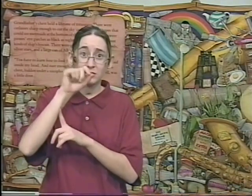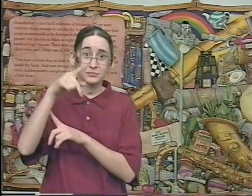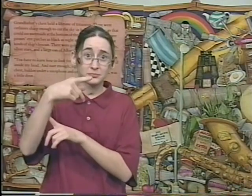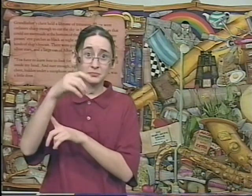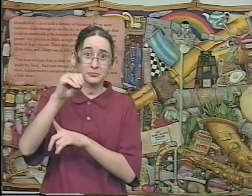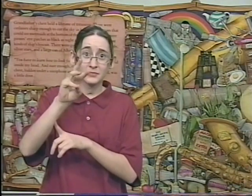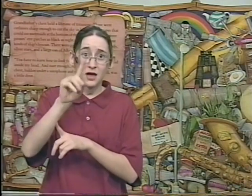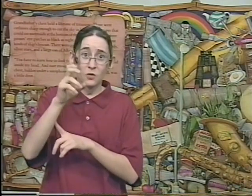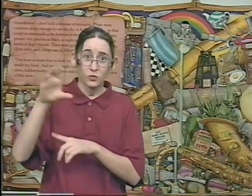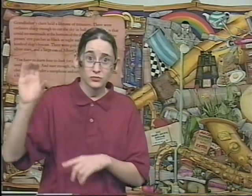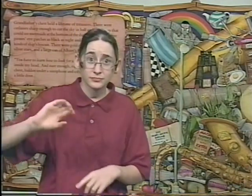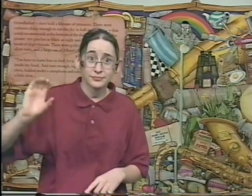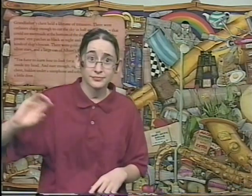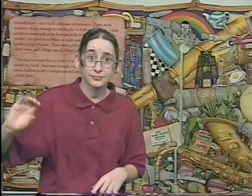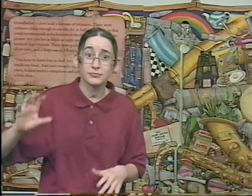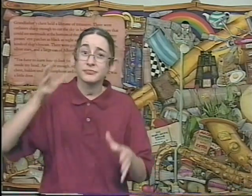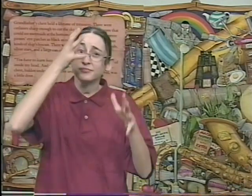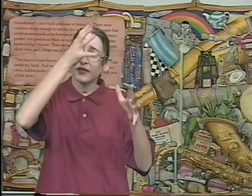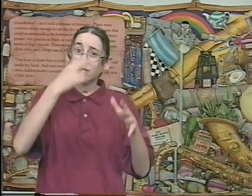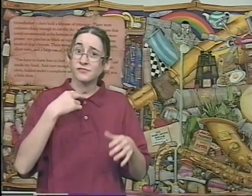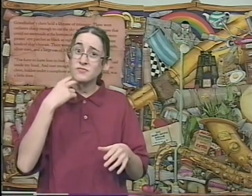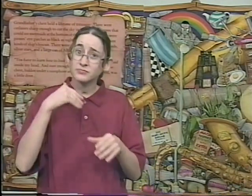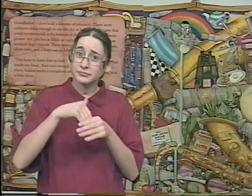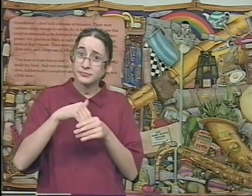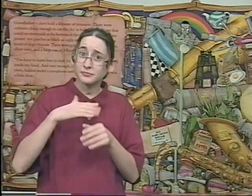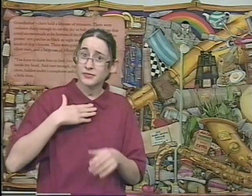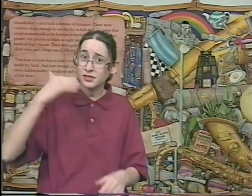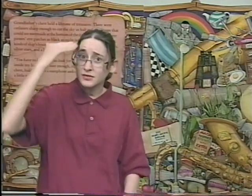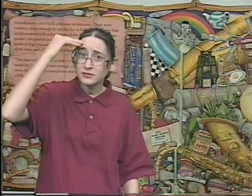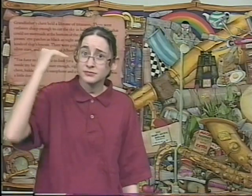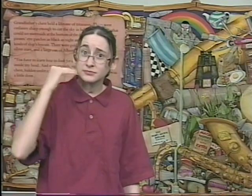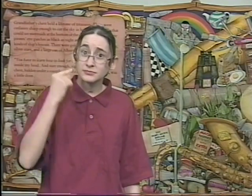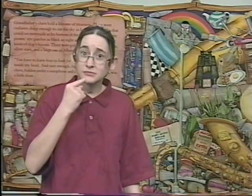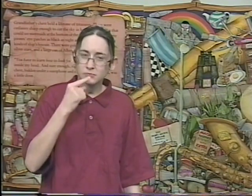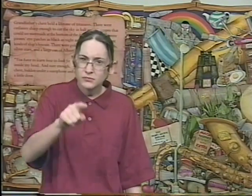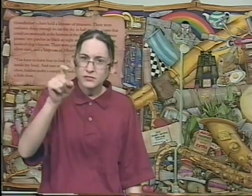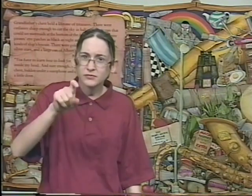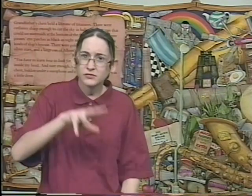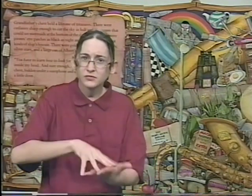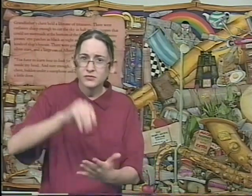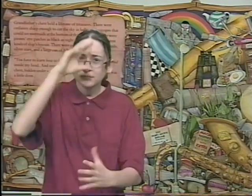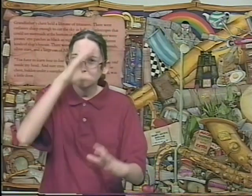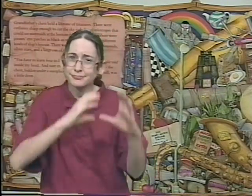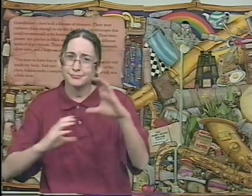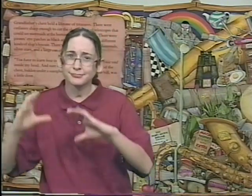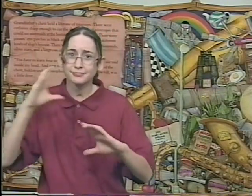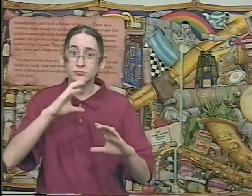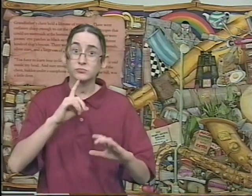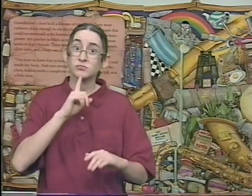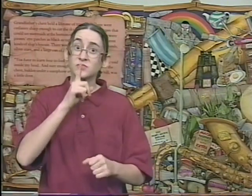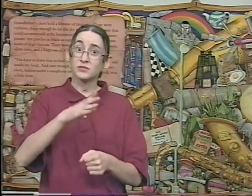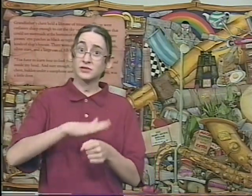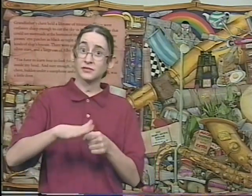And sure enough, right at the bottom of the chest, hidden under a saxophone and a thousand dollar